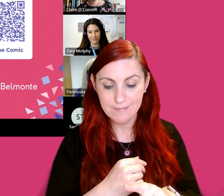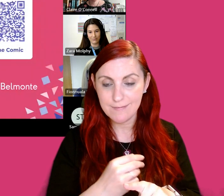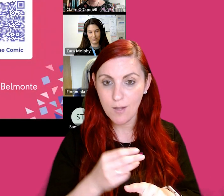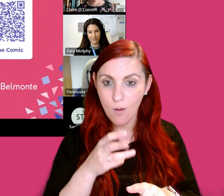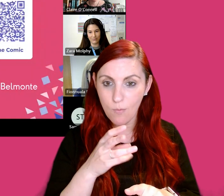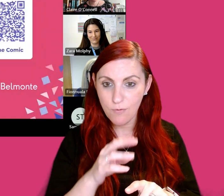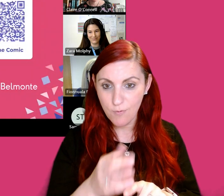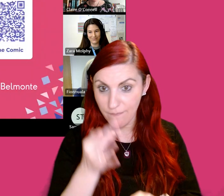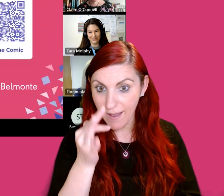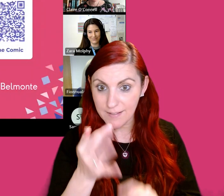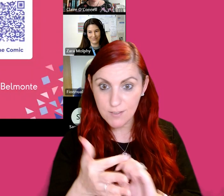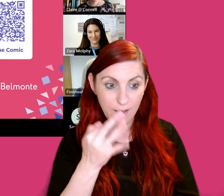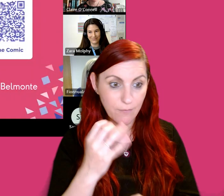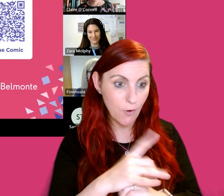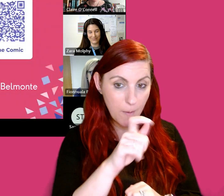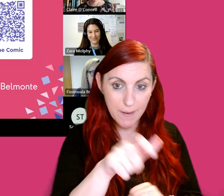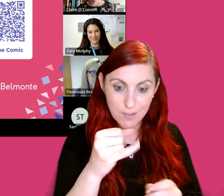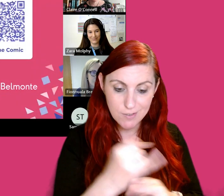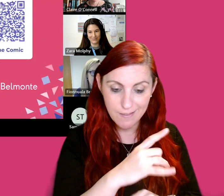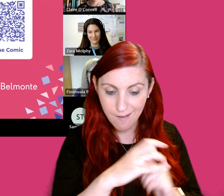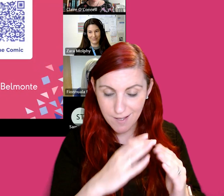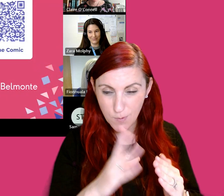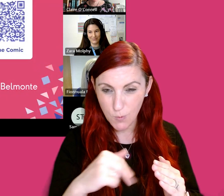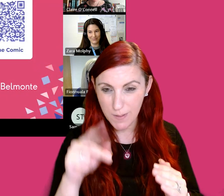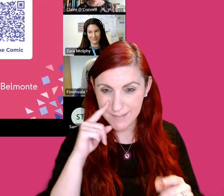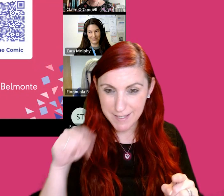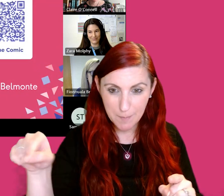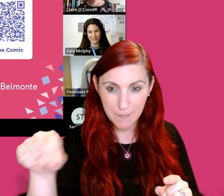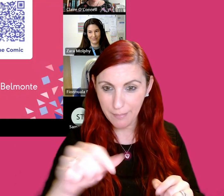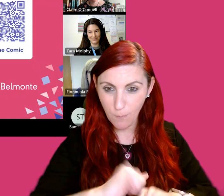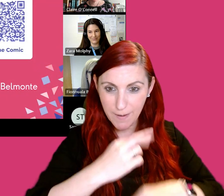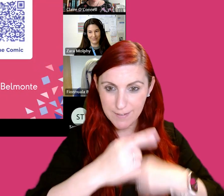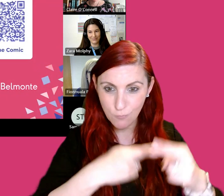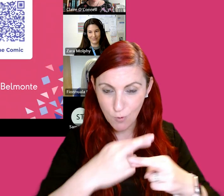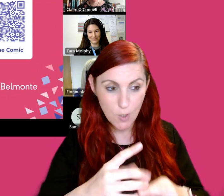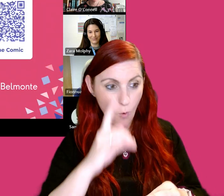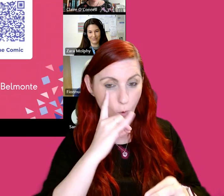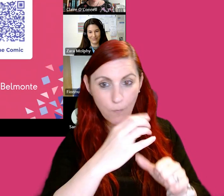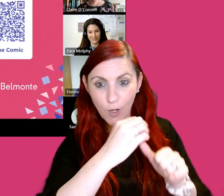and run the hospital you'll find them in all the waiting rooms and hopefully all around the country